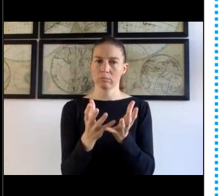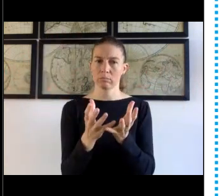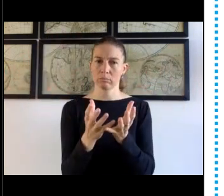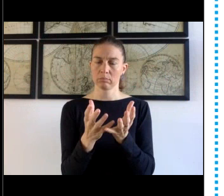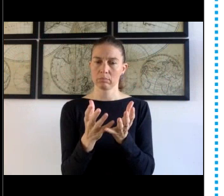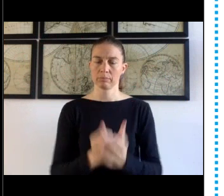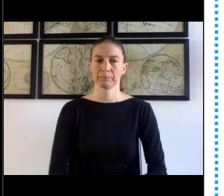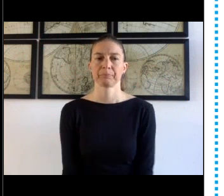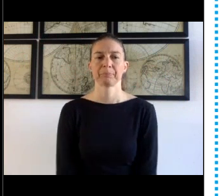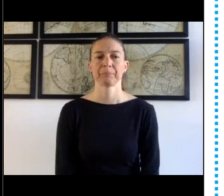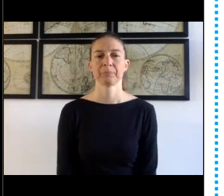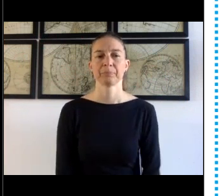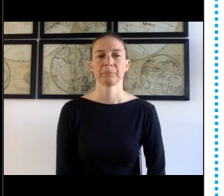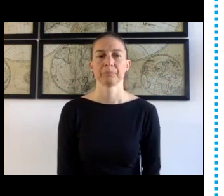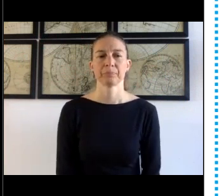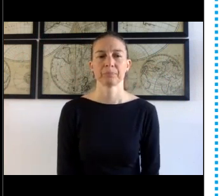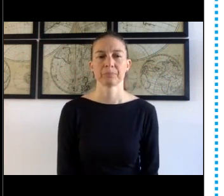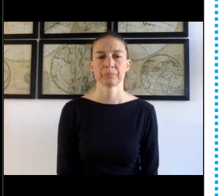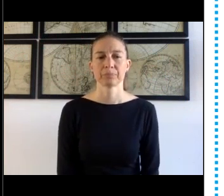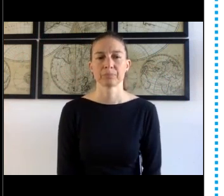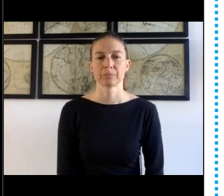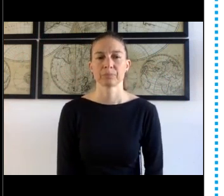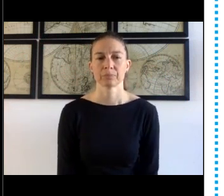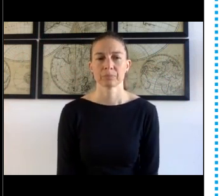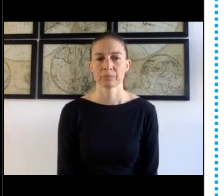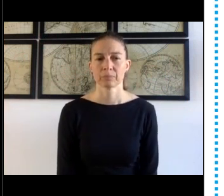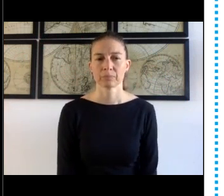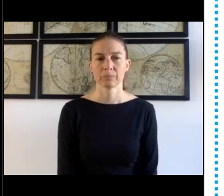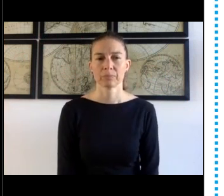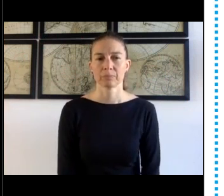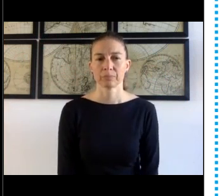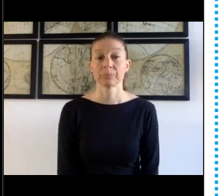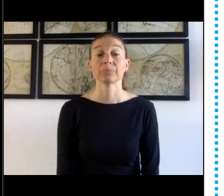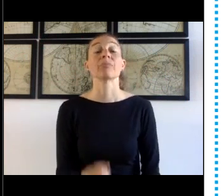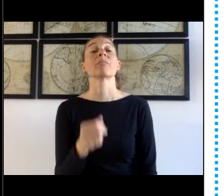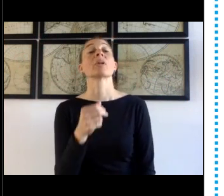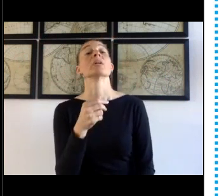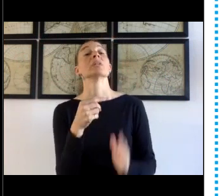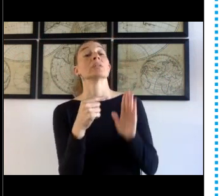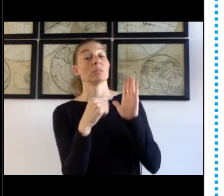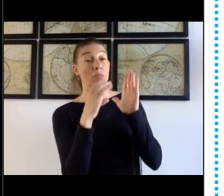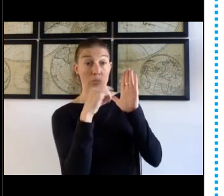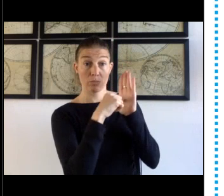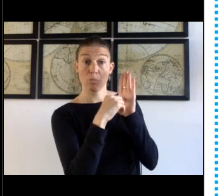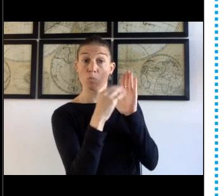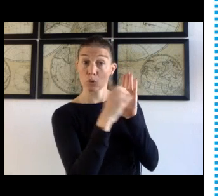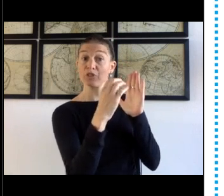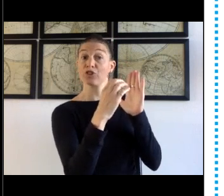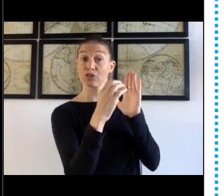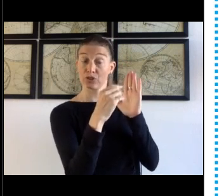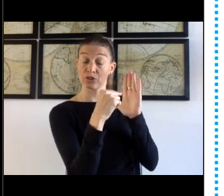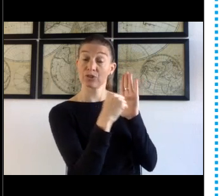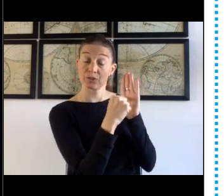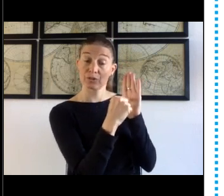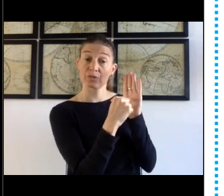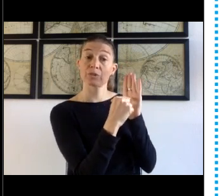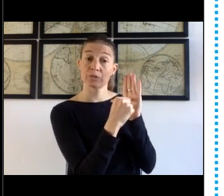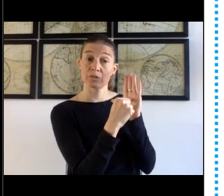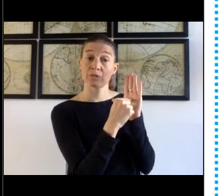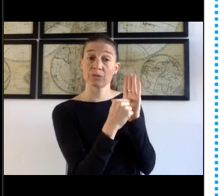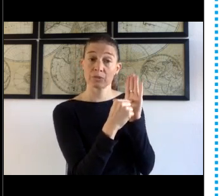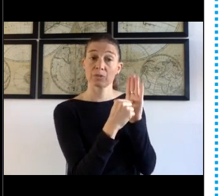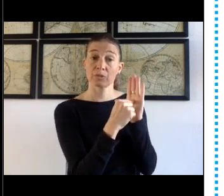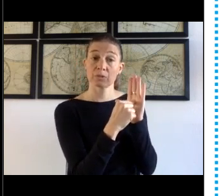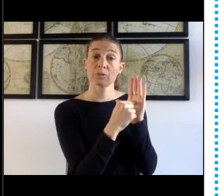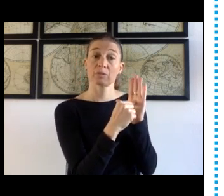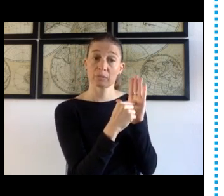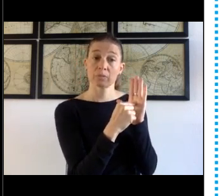This also has provisions to guarantee that persons with disabilities